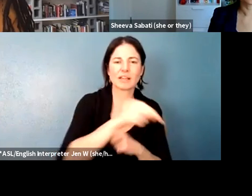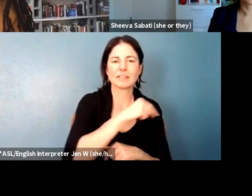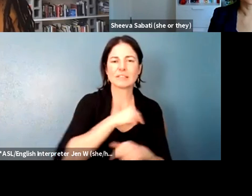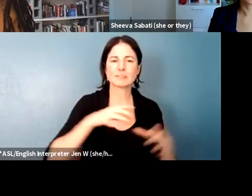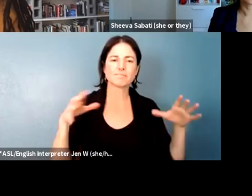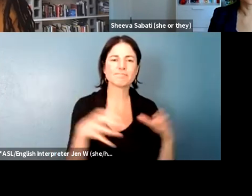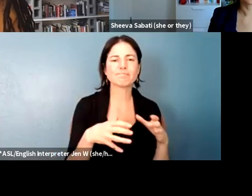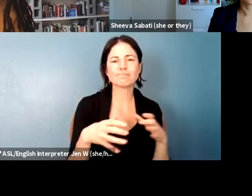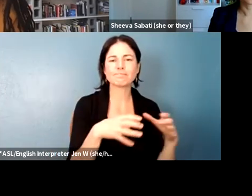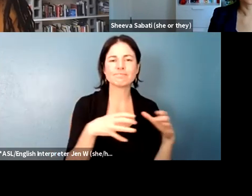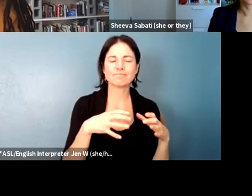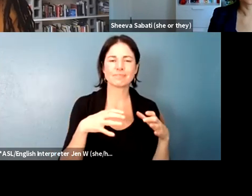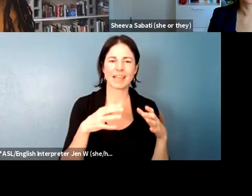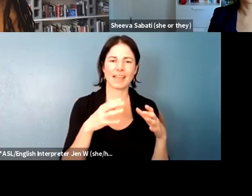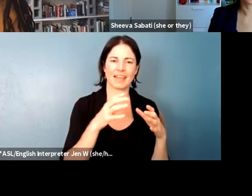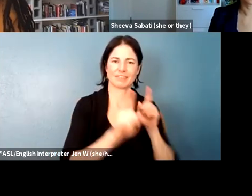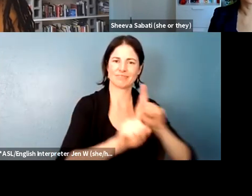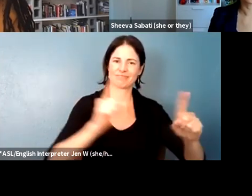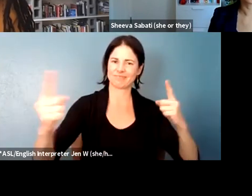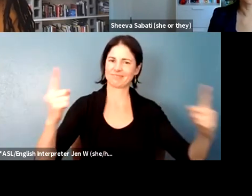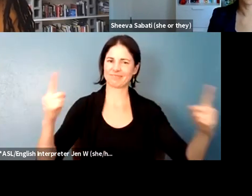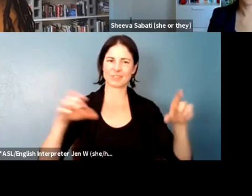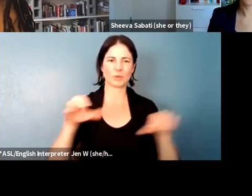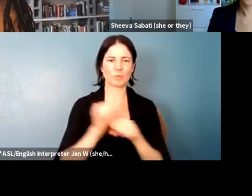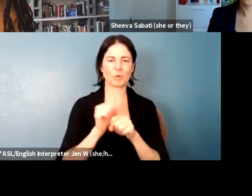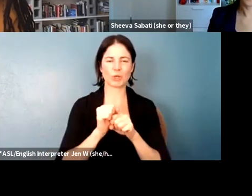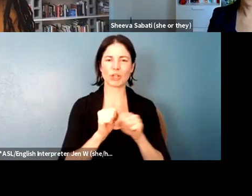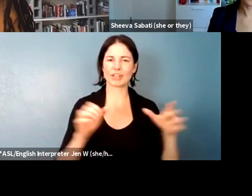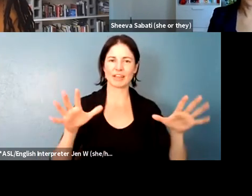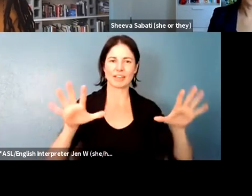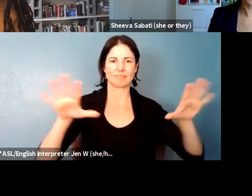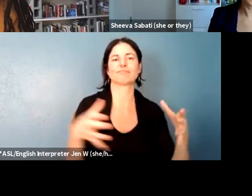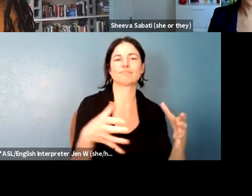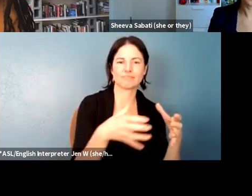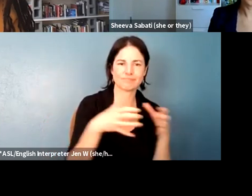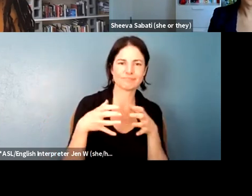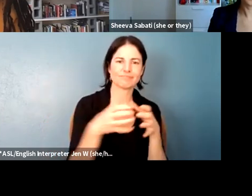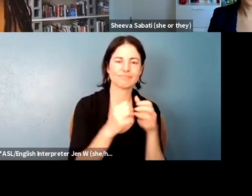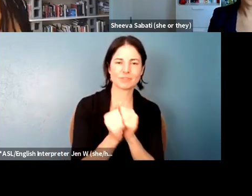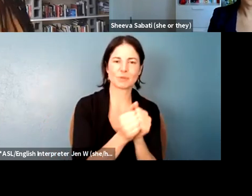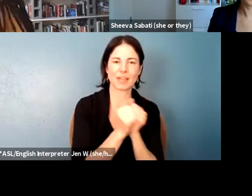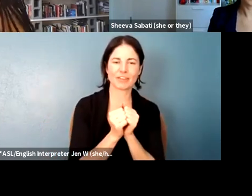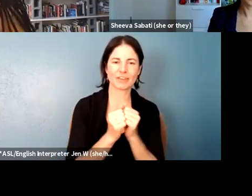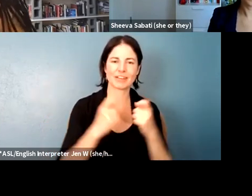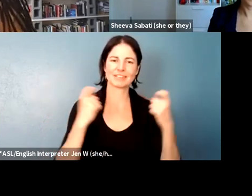this work individually, personally and then collectively together. So that and celebrating one another. So,